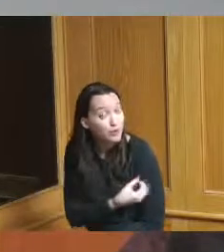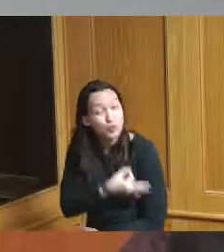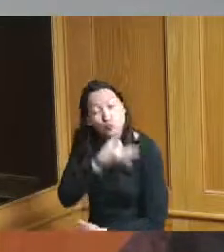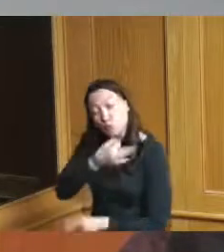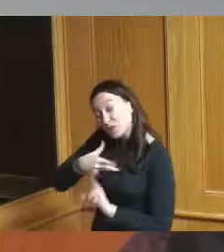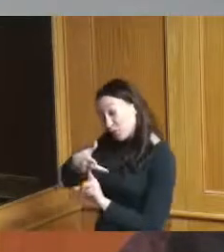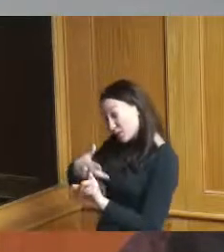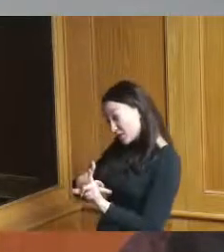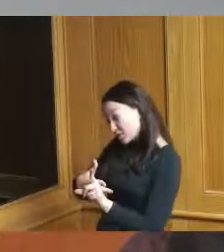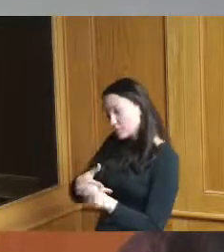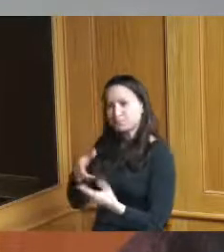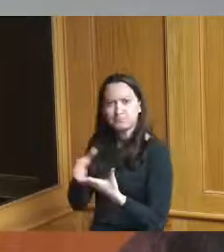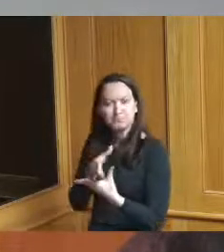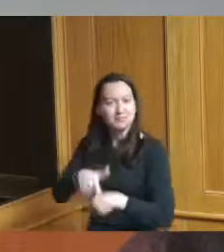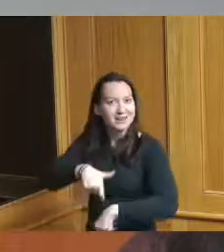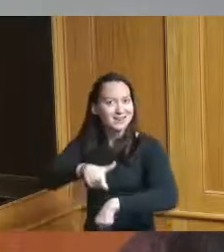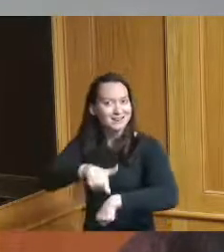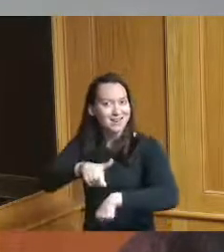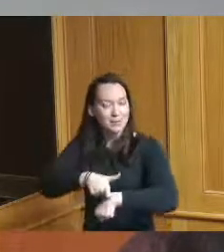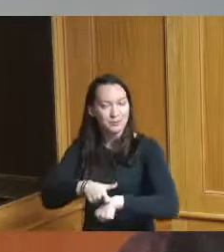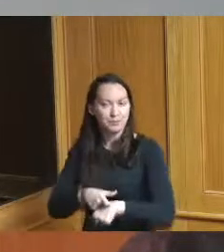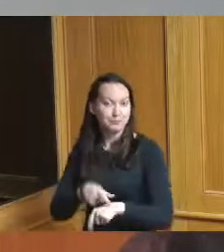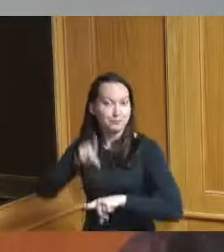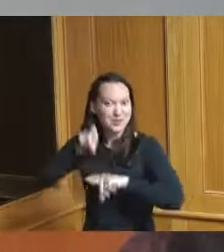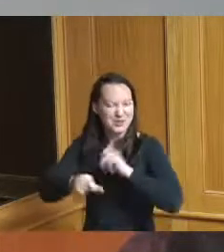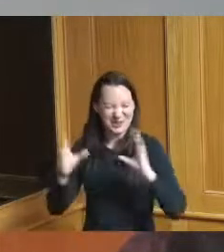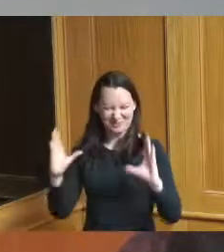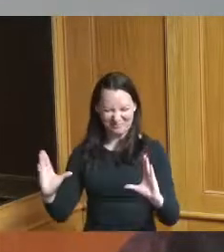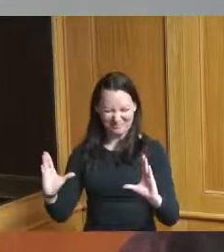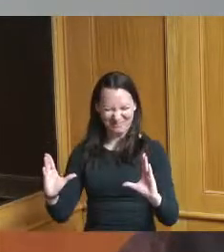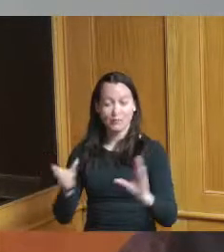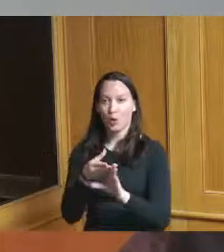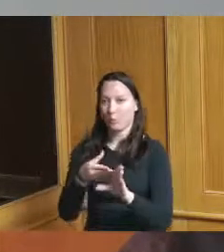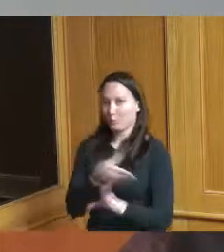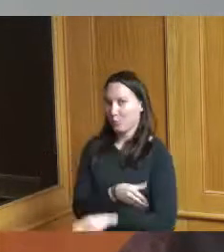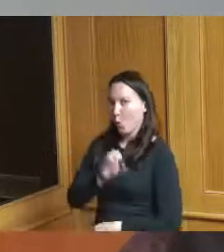I mean given the time frame of this survey before omicron was a thing